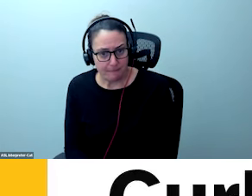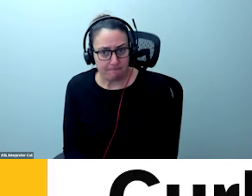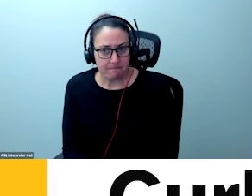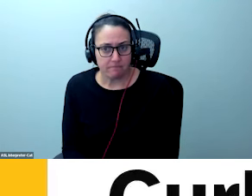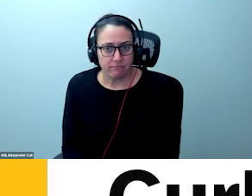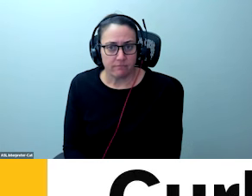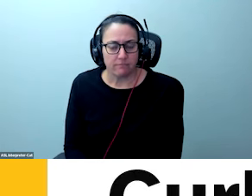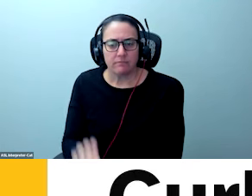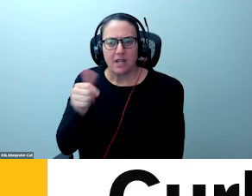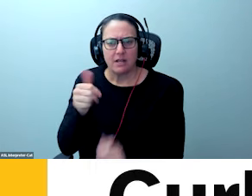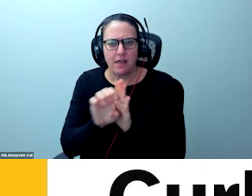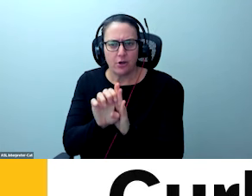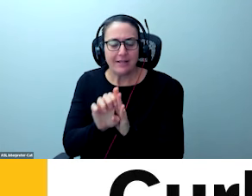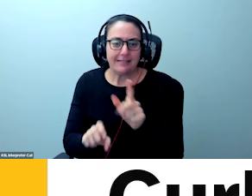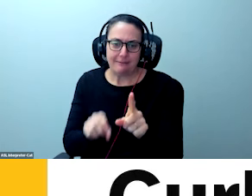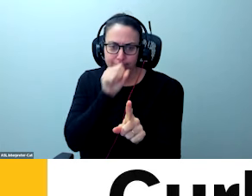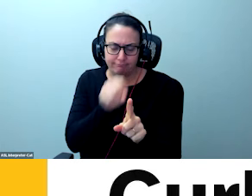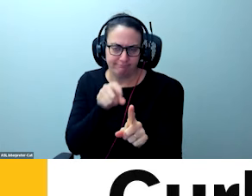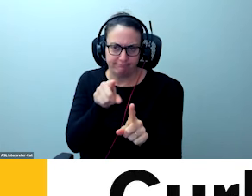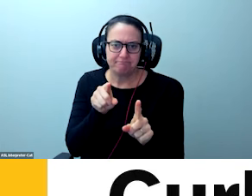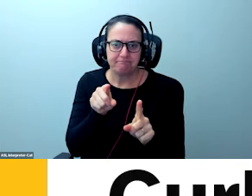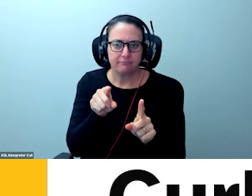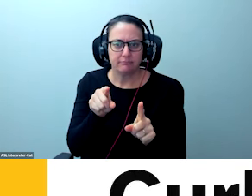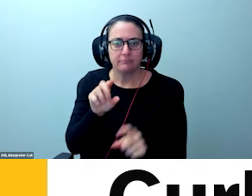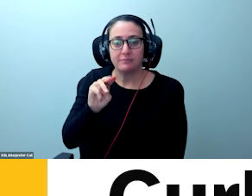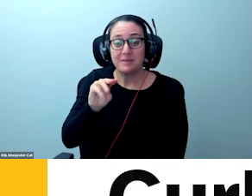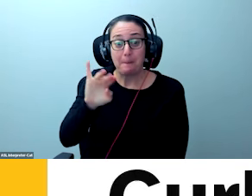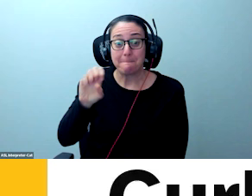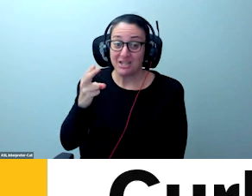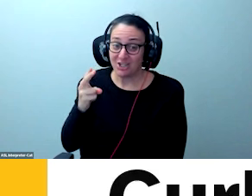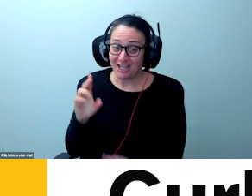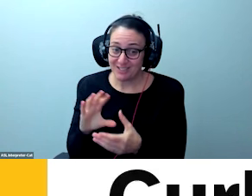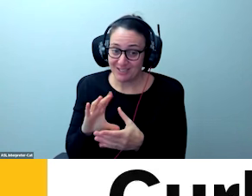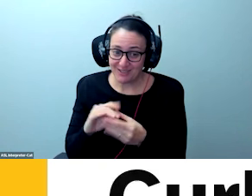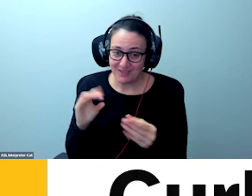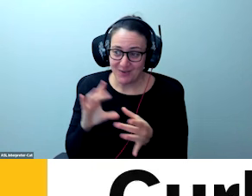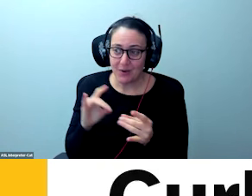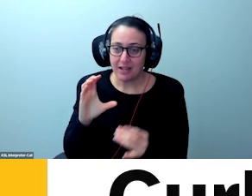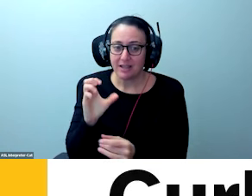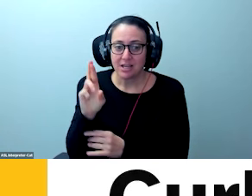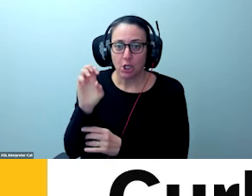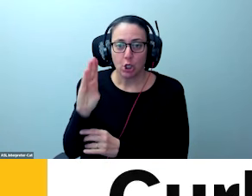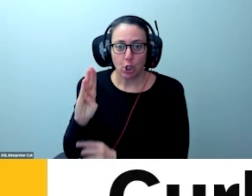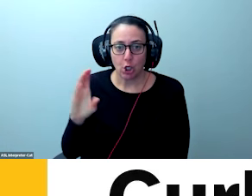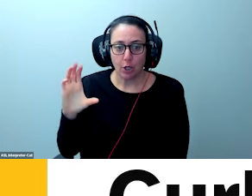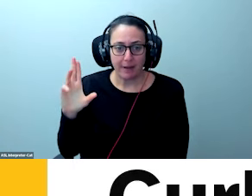The other example I love giving in this, and this is a Michigan story, but it's the curb cut effect. And we often hear the curb cut